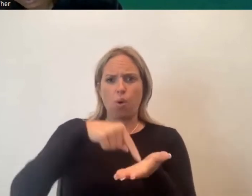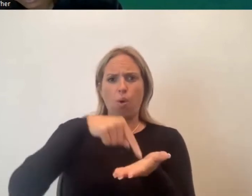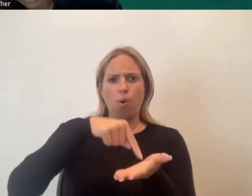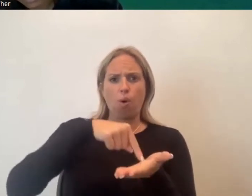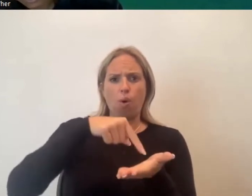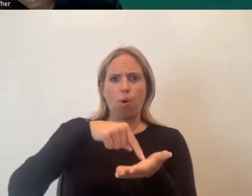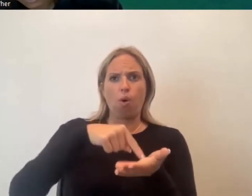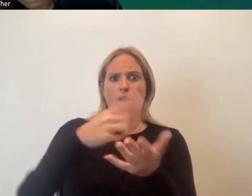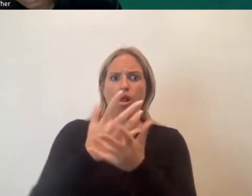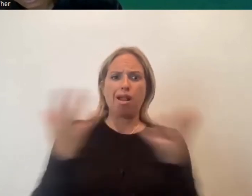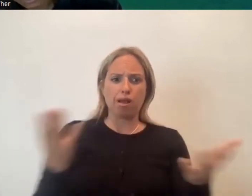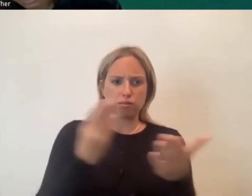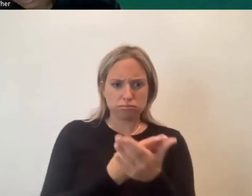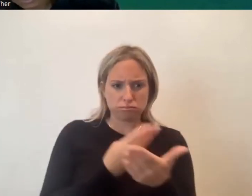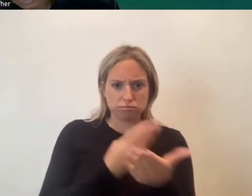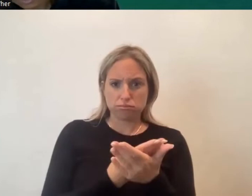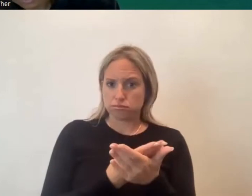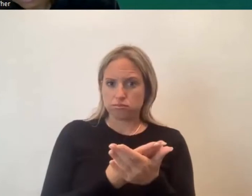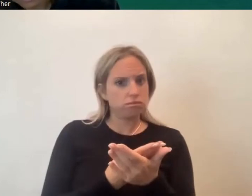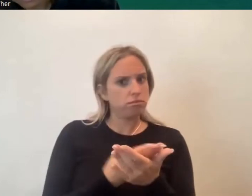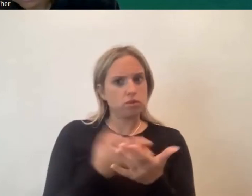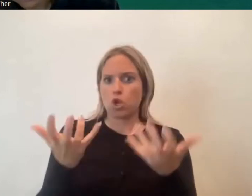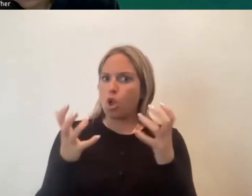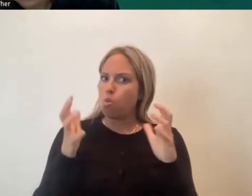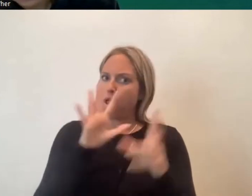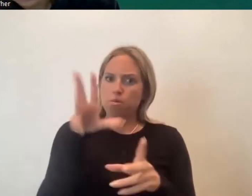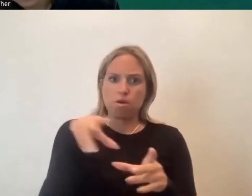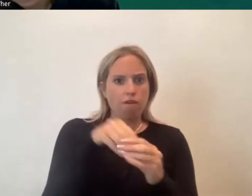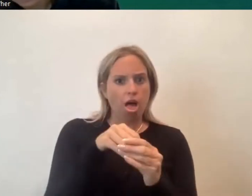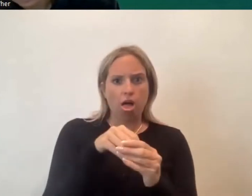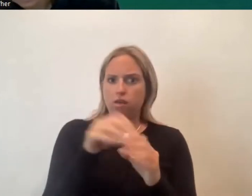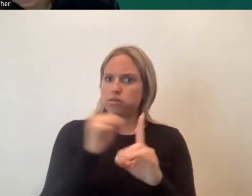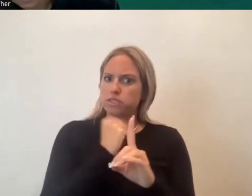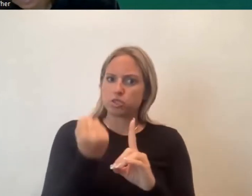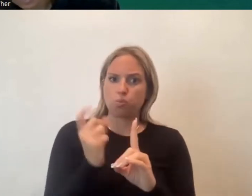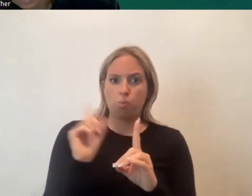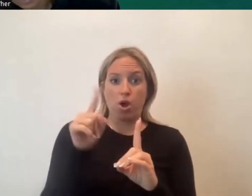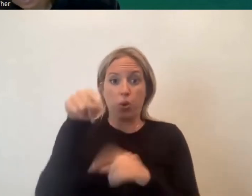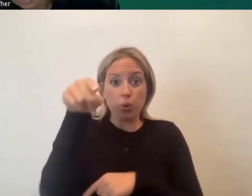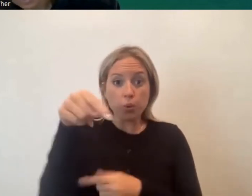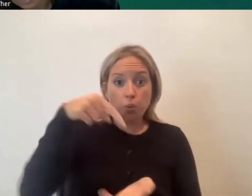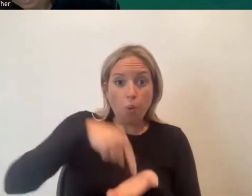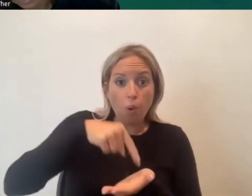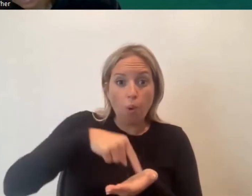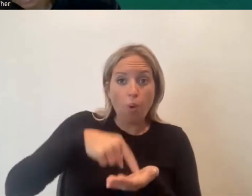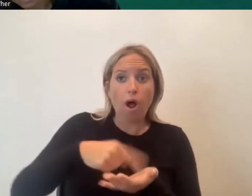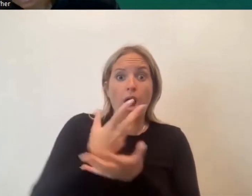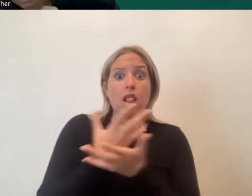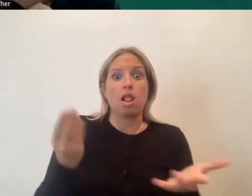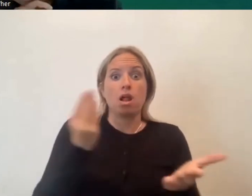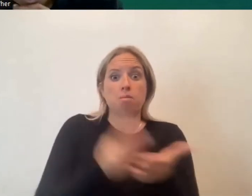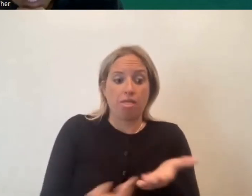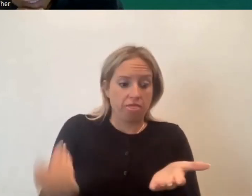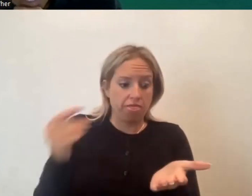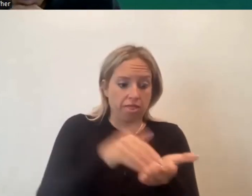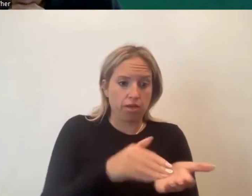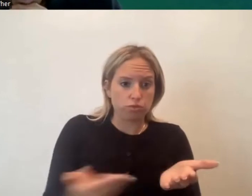of dollars and that's not a situation that you want to be in. And so I think it's best to avoid that upfront by reporting any income that you have.